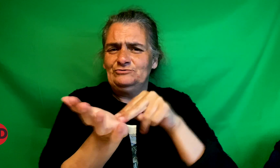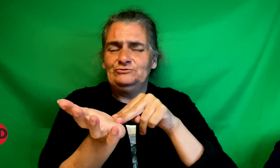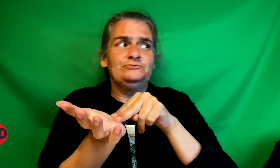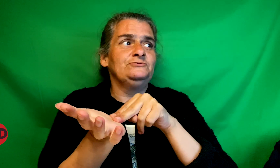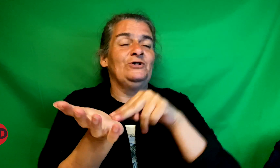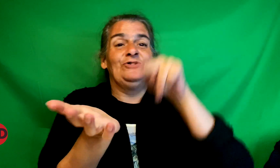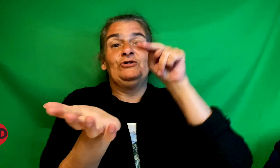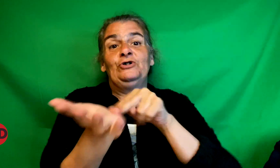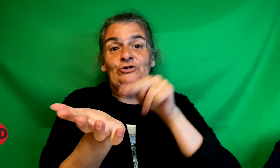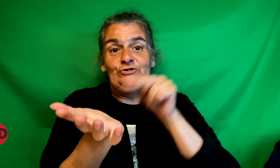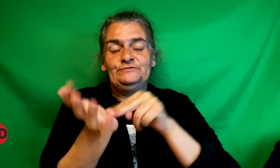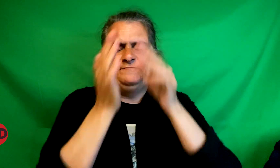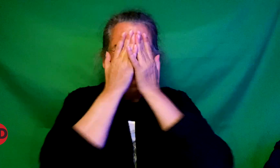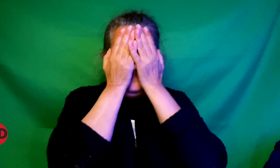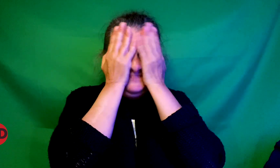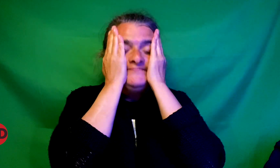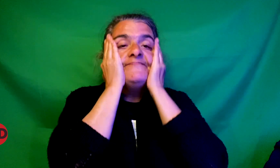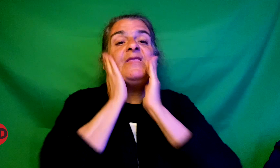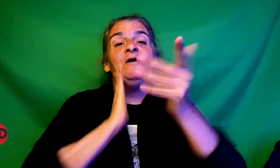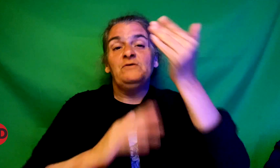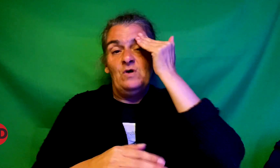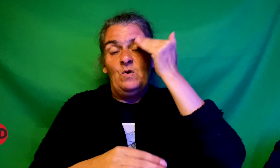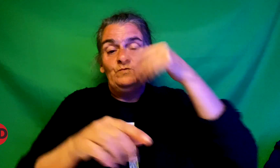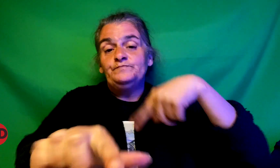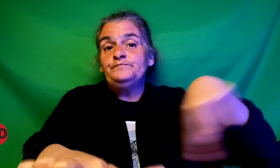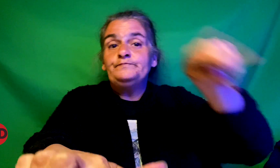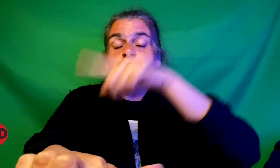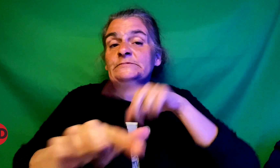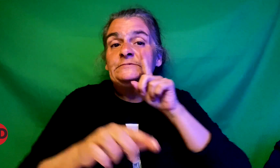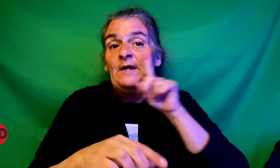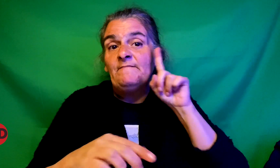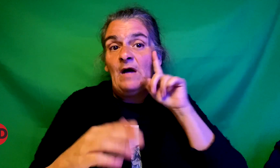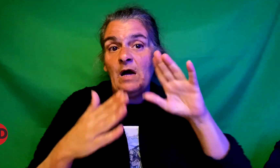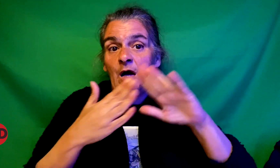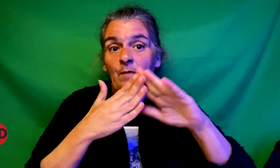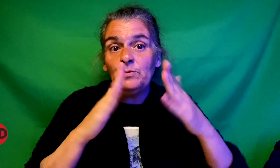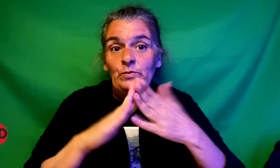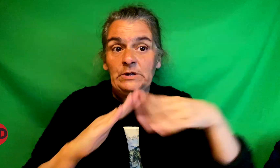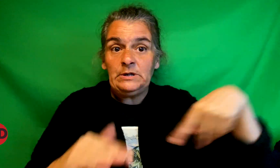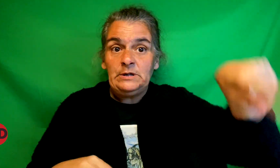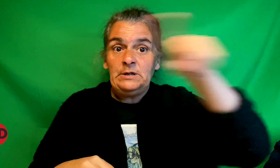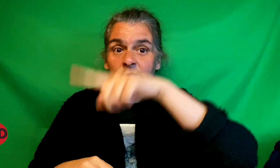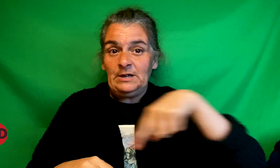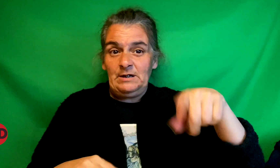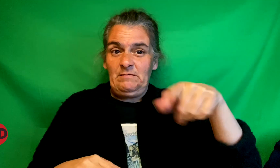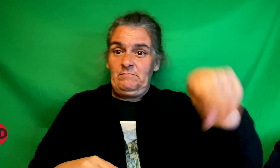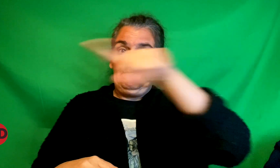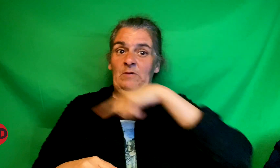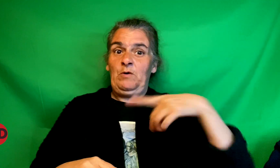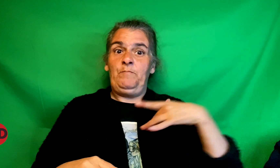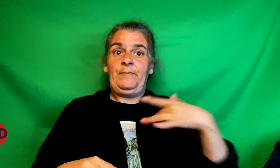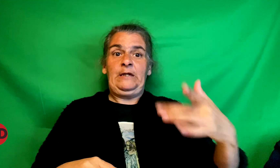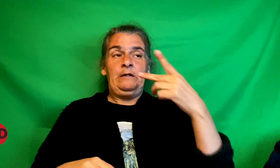when we think of doctors, nurses, audiologists and so forth means